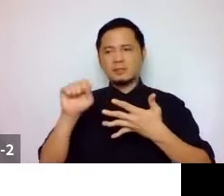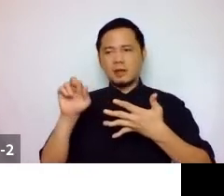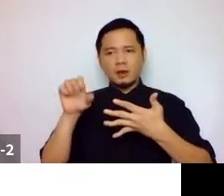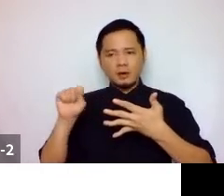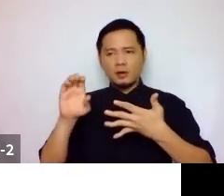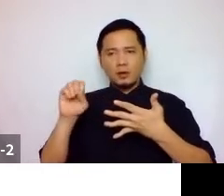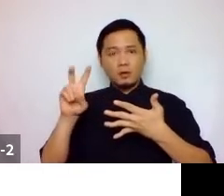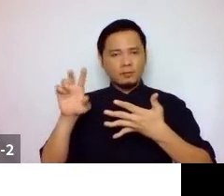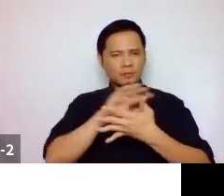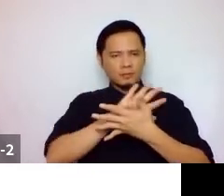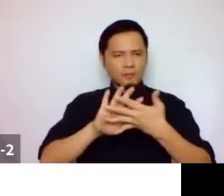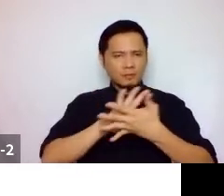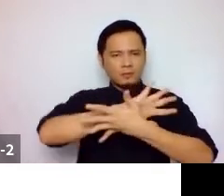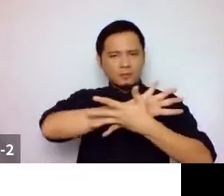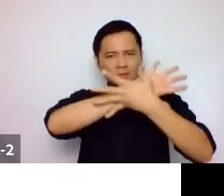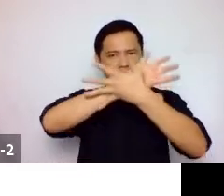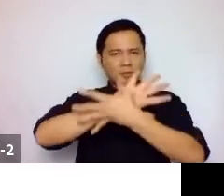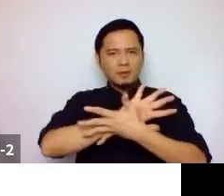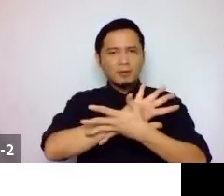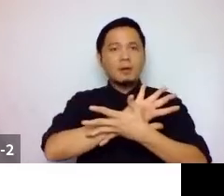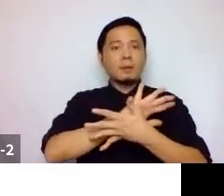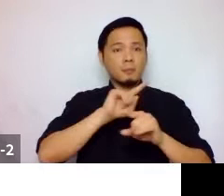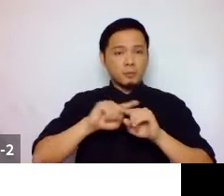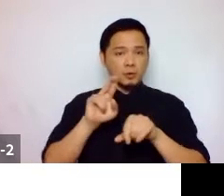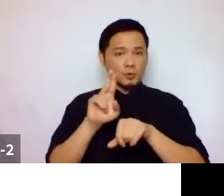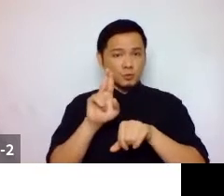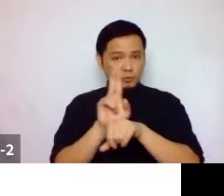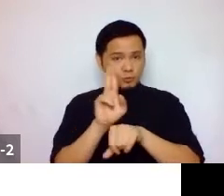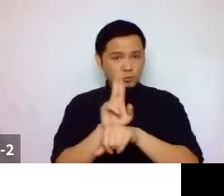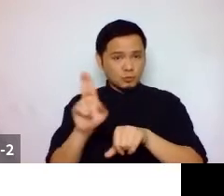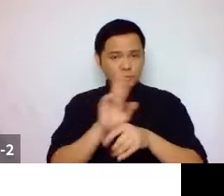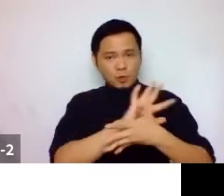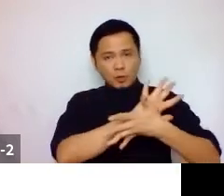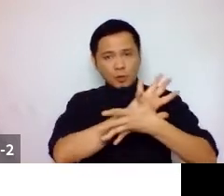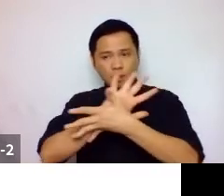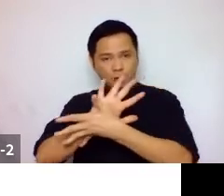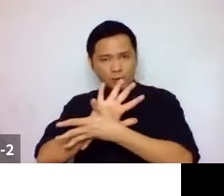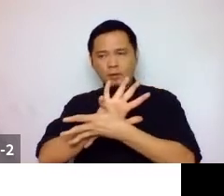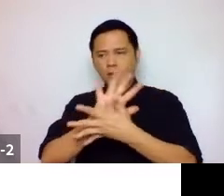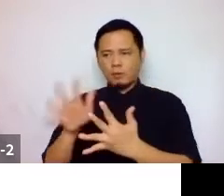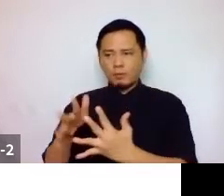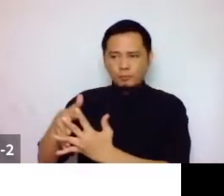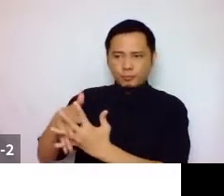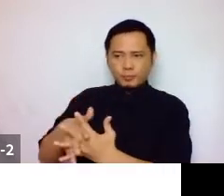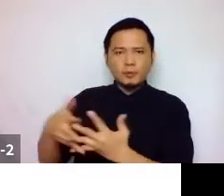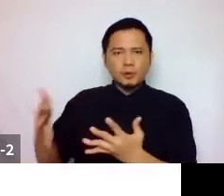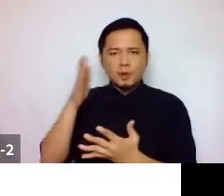But if you hold that or if that is placed on your hand, that will trigger an immune response.